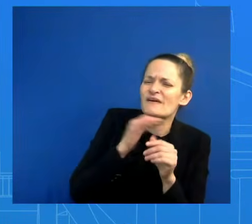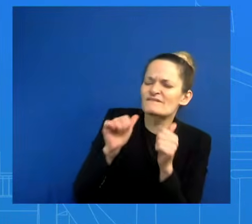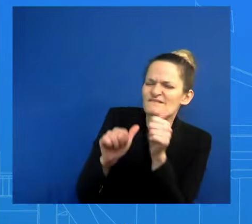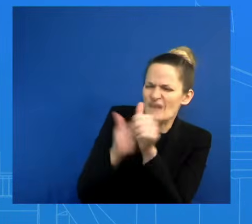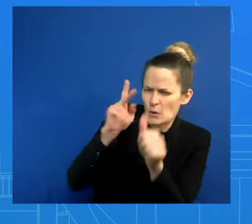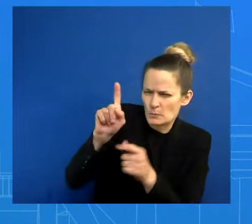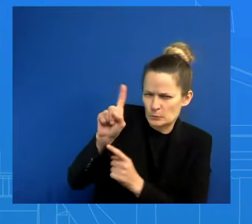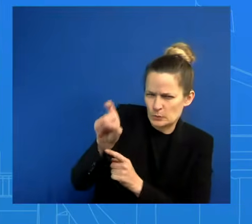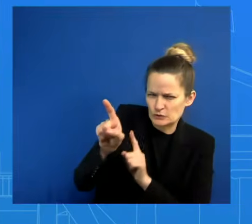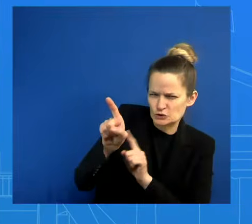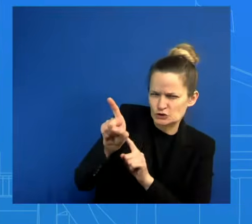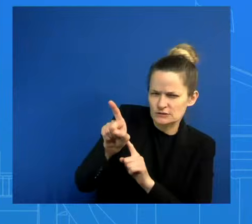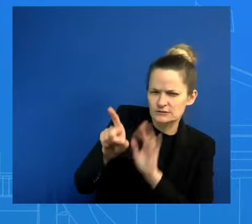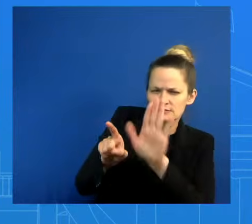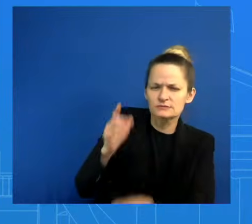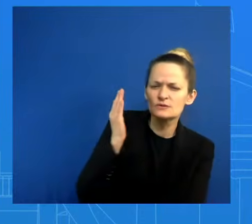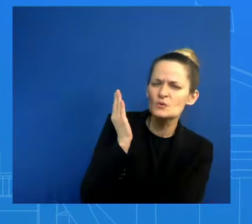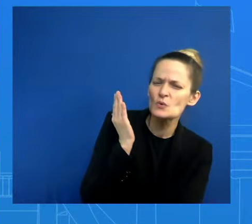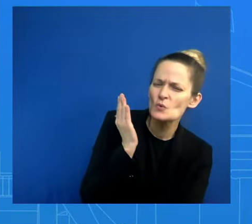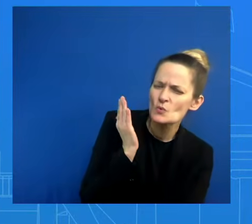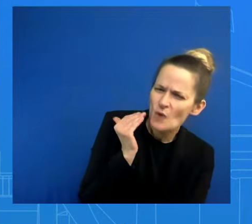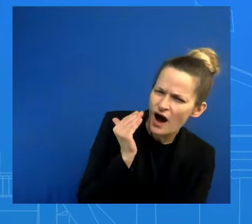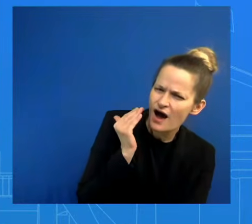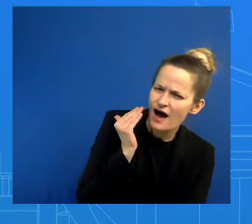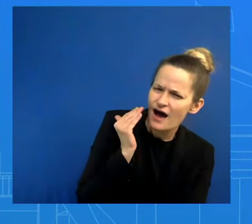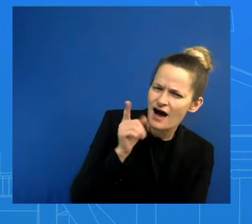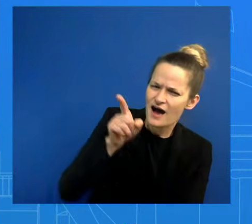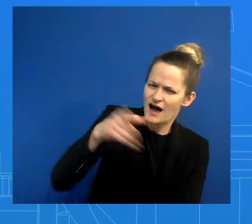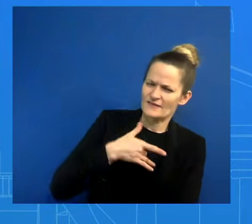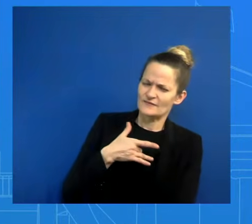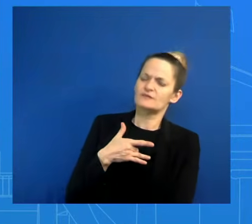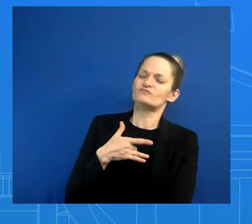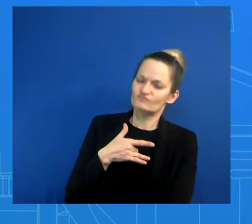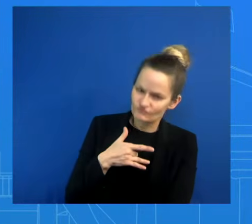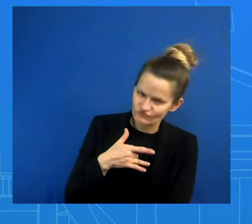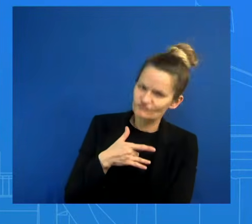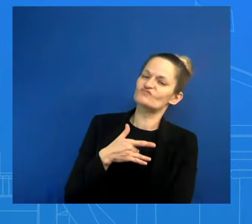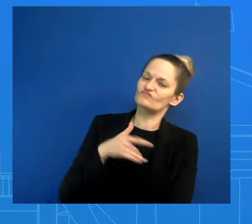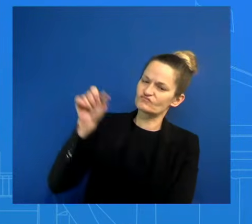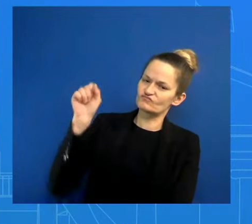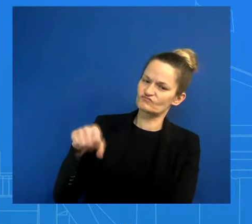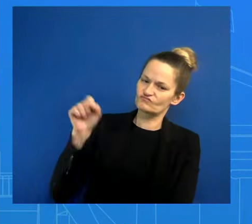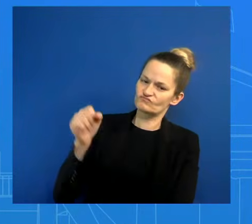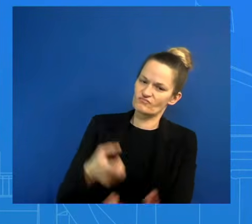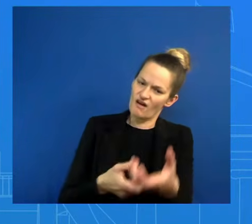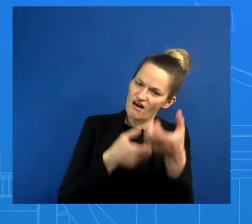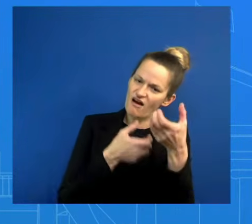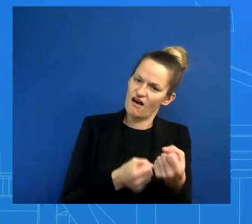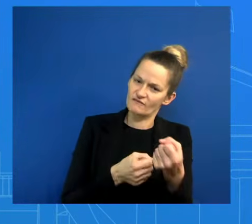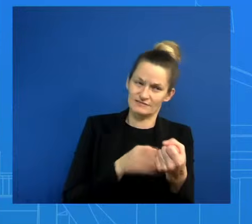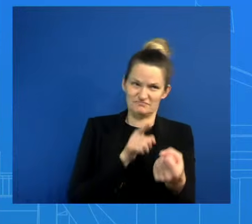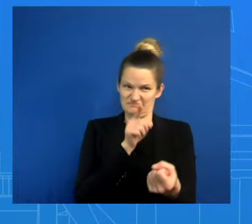that you'll be able to continue to work with Senator Sinema successfully and you cited her voting record. But just to put a fine point on it,